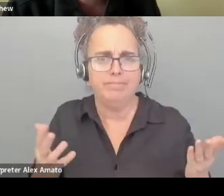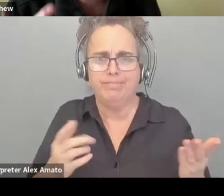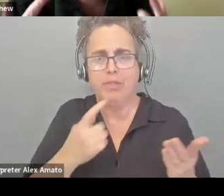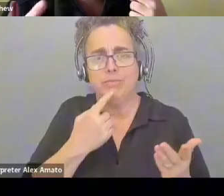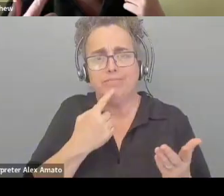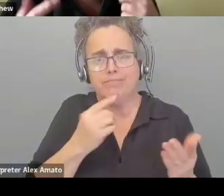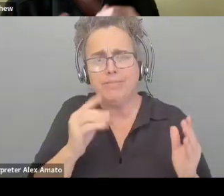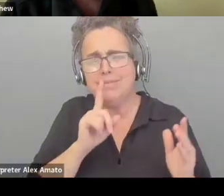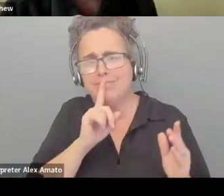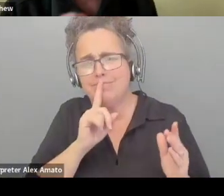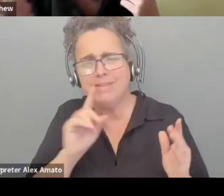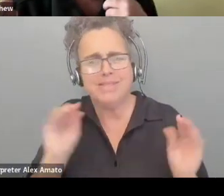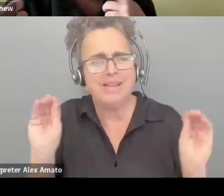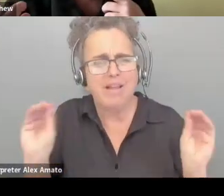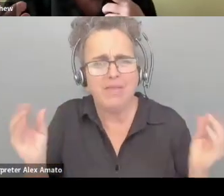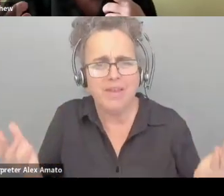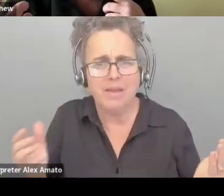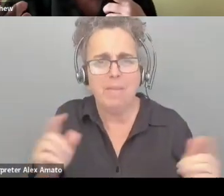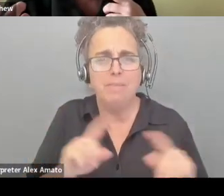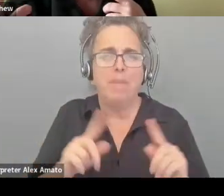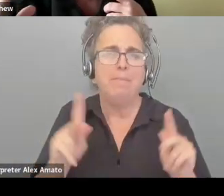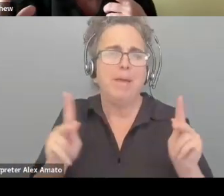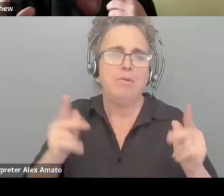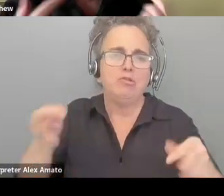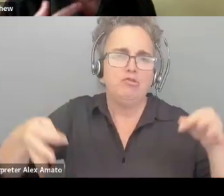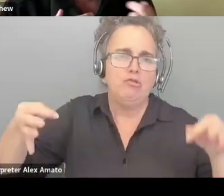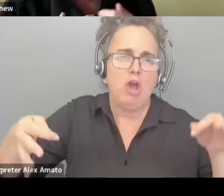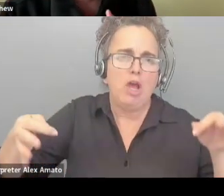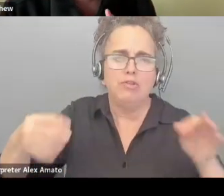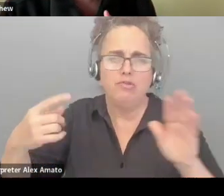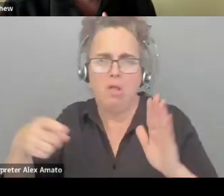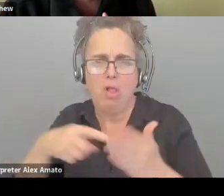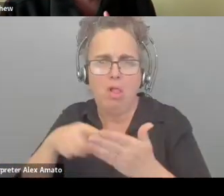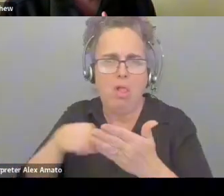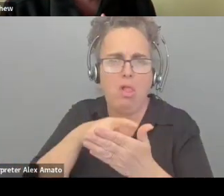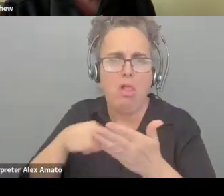but we end up making judgements based on appearance in ways